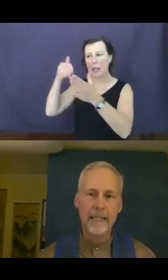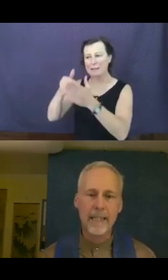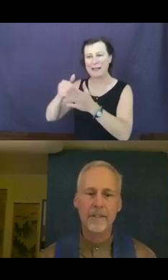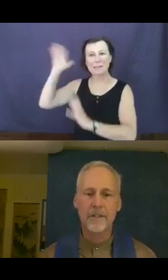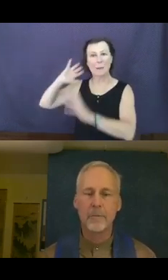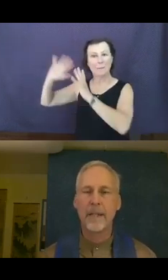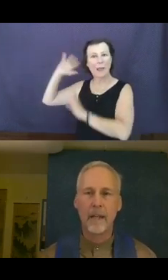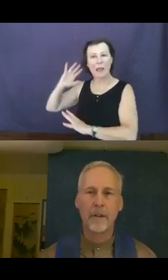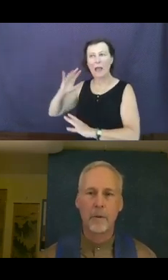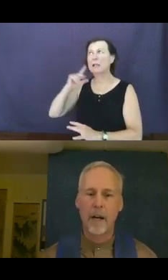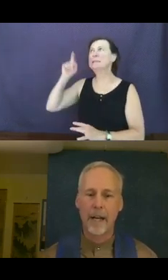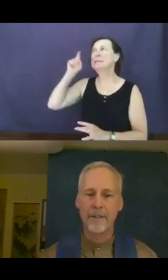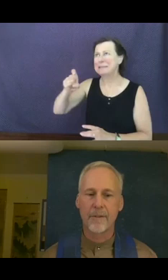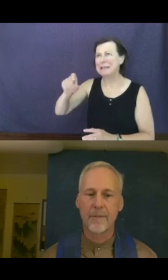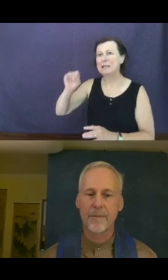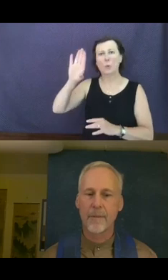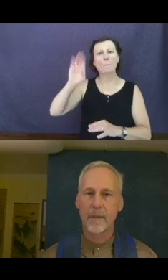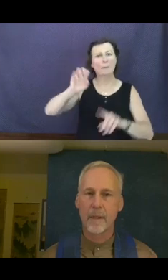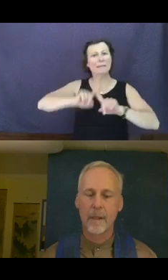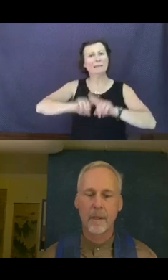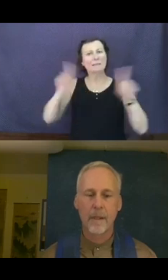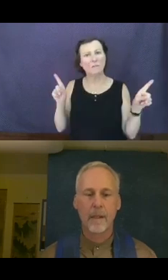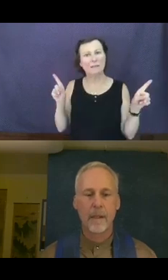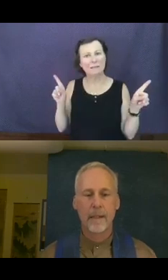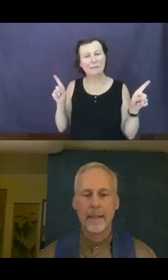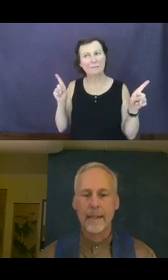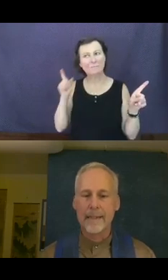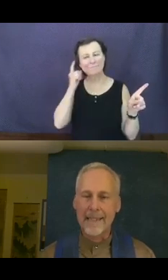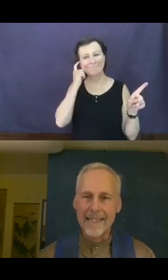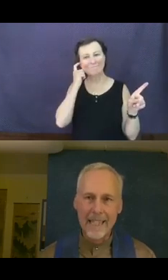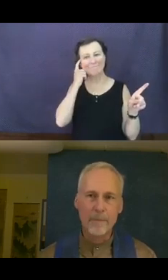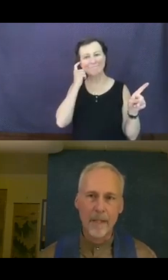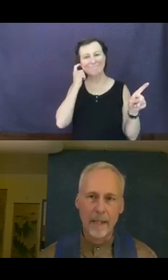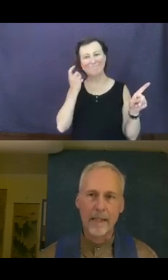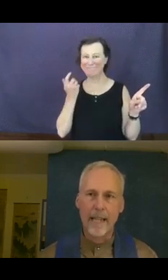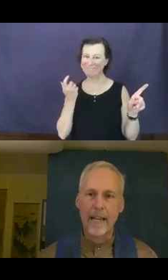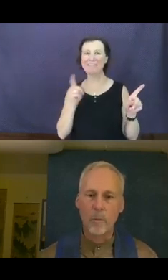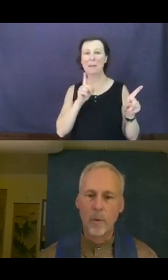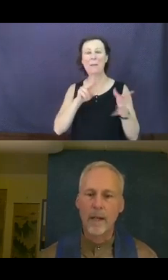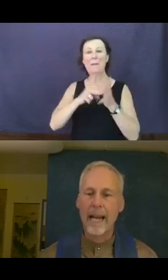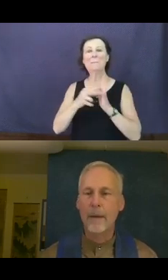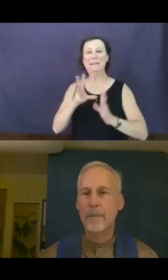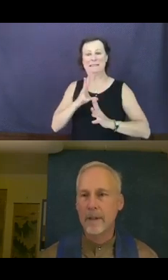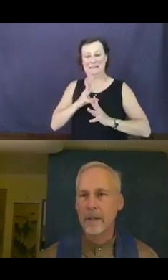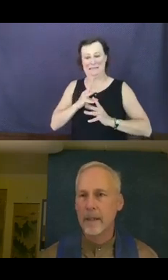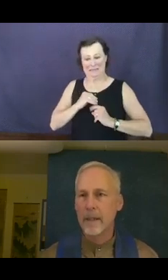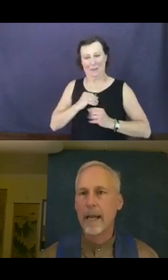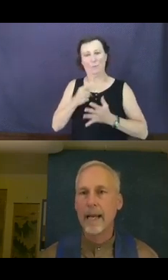needs to be otherwise. It's accepting that what happened has